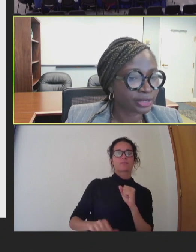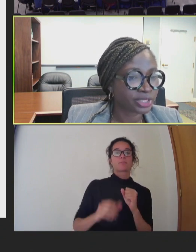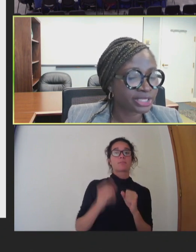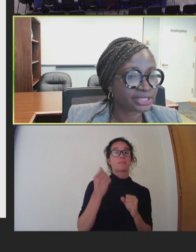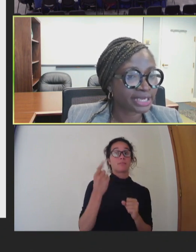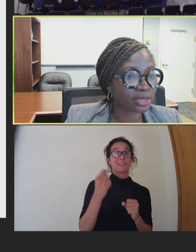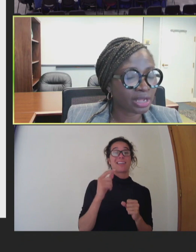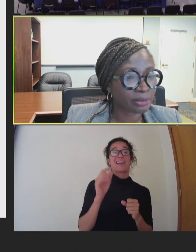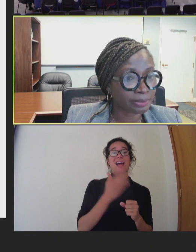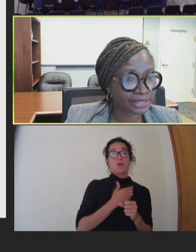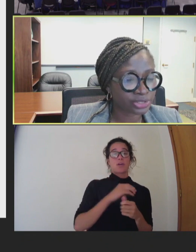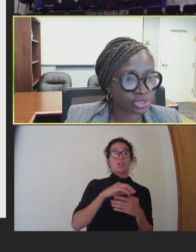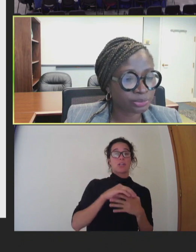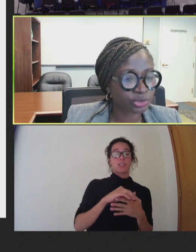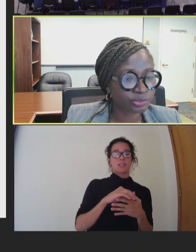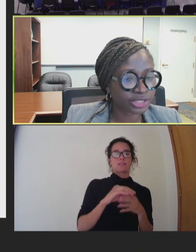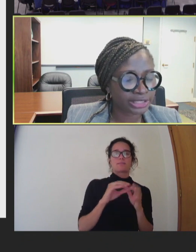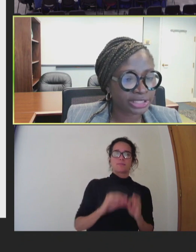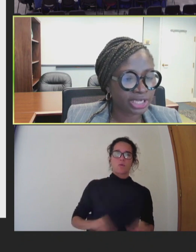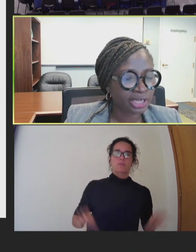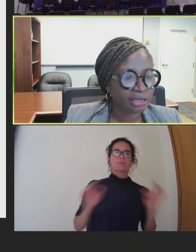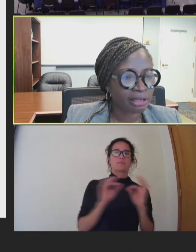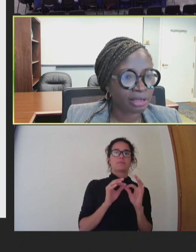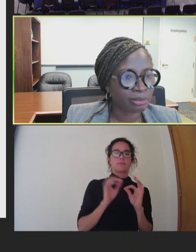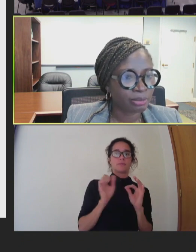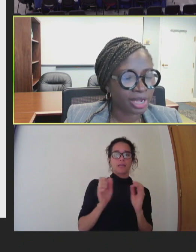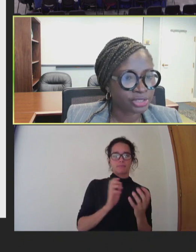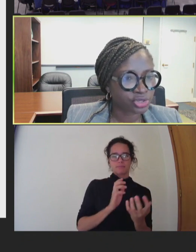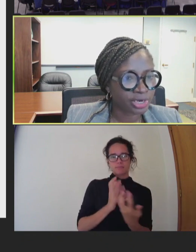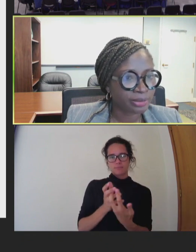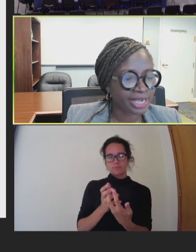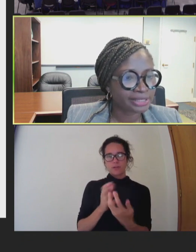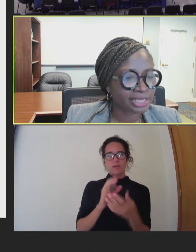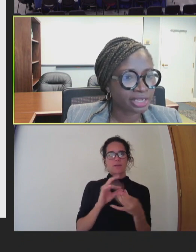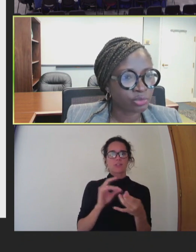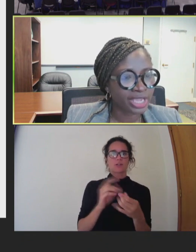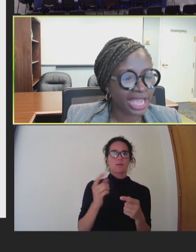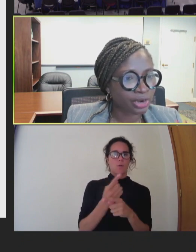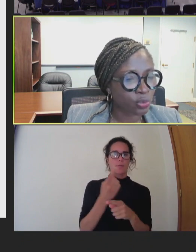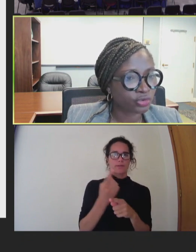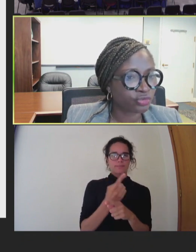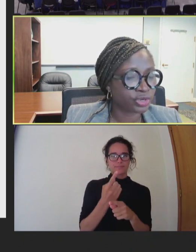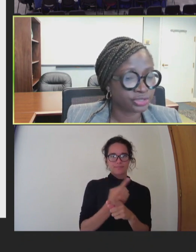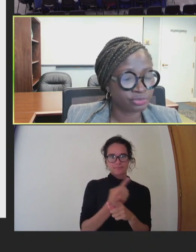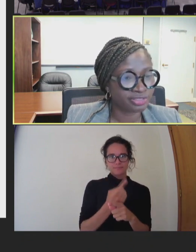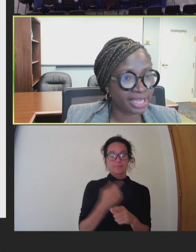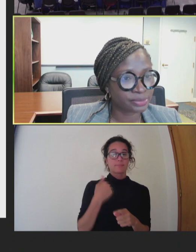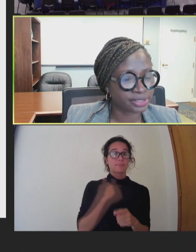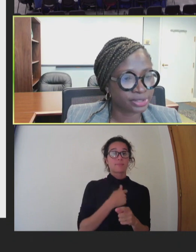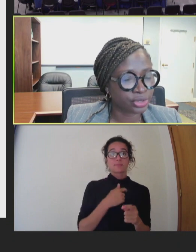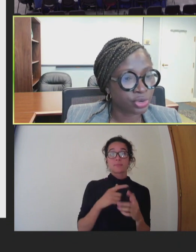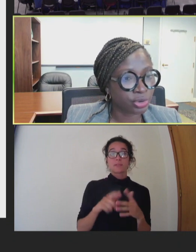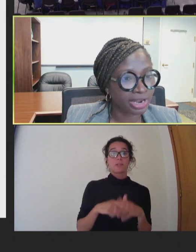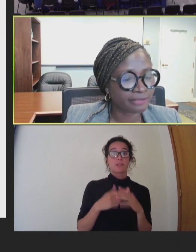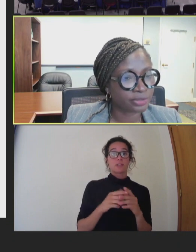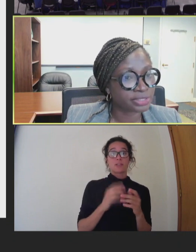that we can tailor our messaging appropriately. I started by saying we had over 43,000 new arrivals